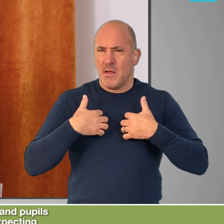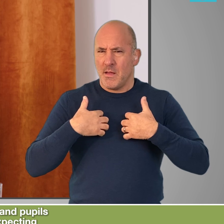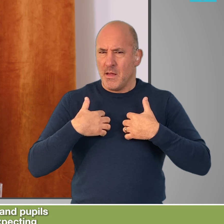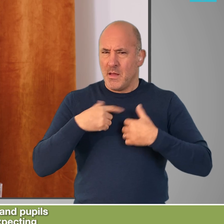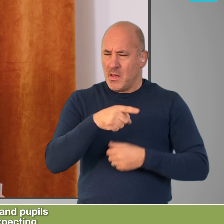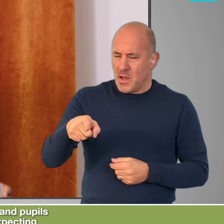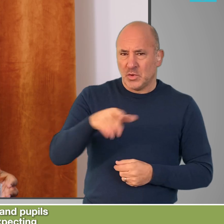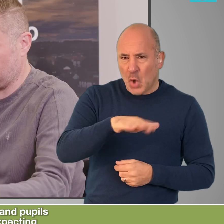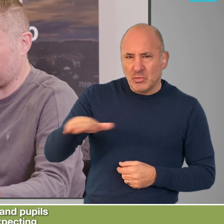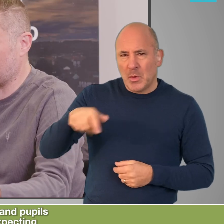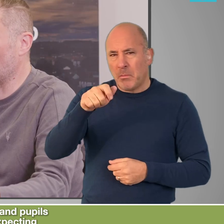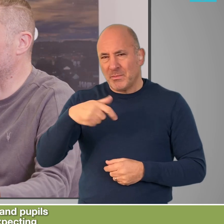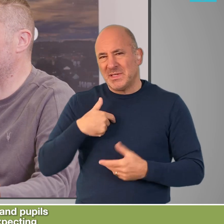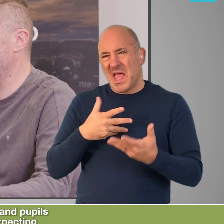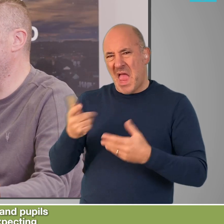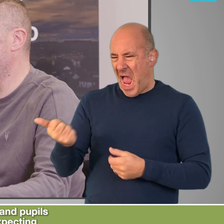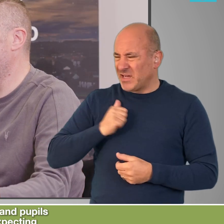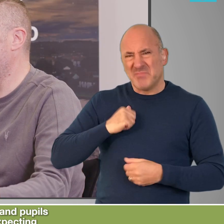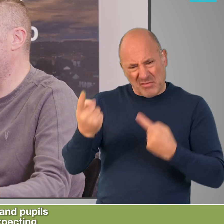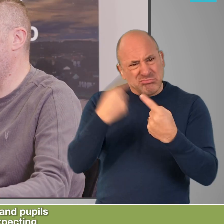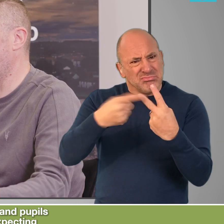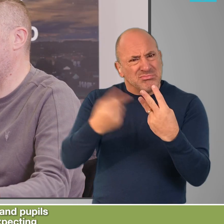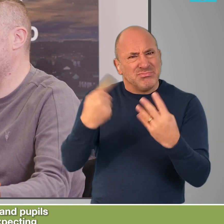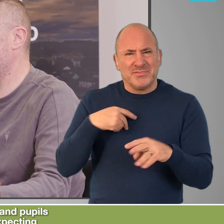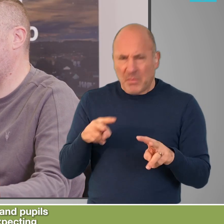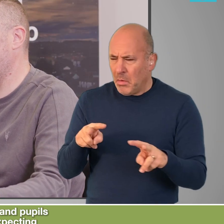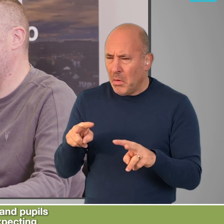the schoolchildren and pupils you talk to are expecting